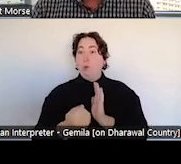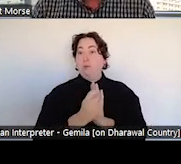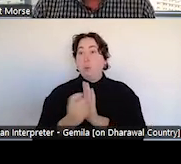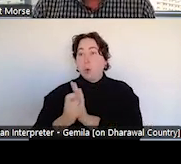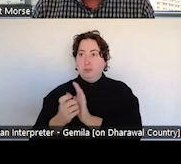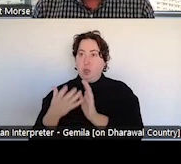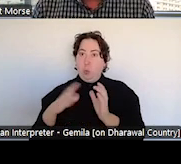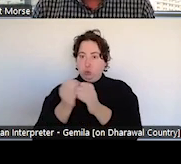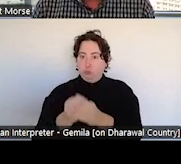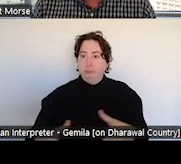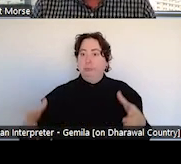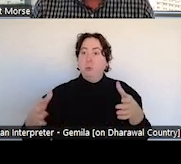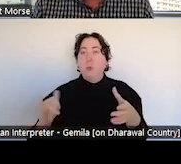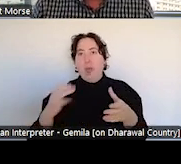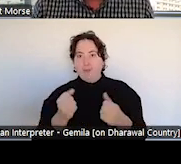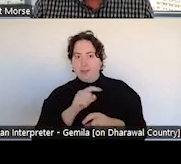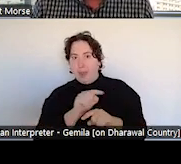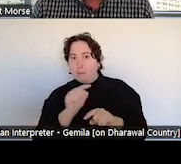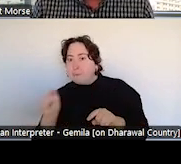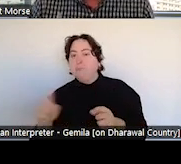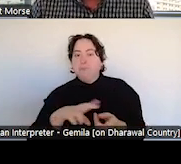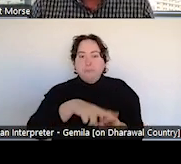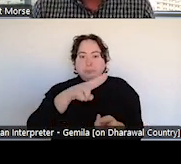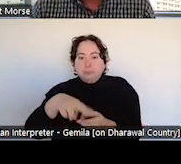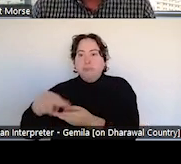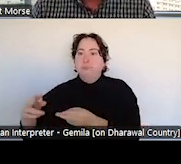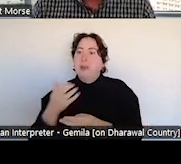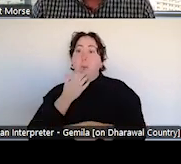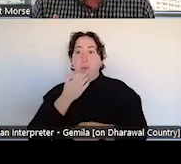in your campaign? It's always good for us to know you have been thinking about that,